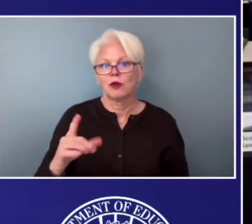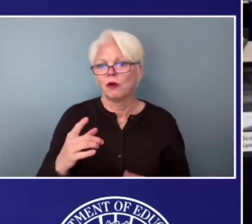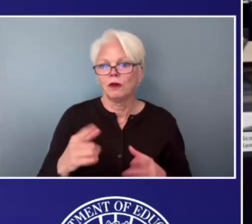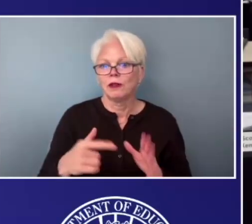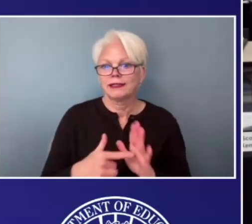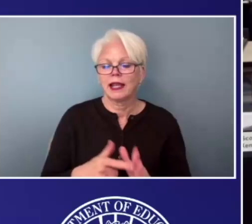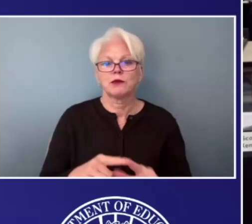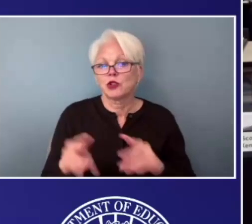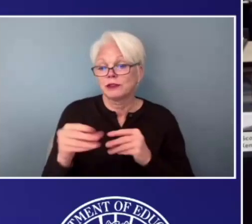Absolutely. Well, thank you.